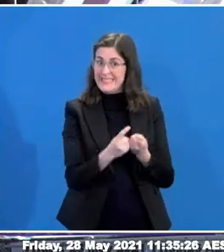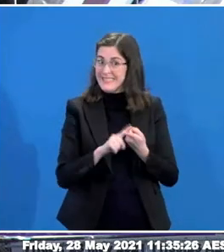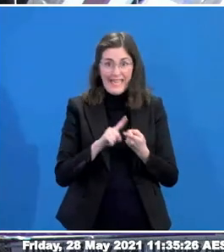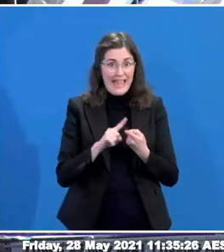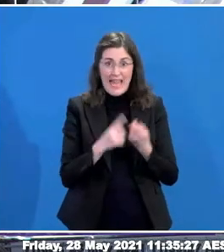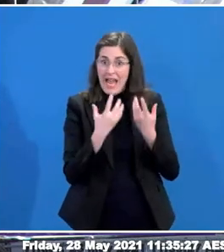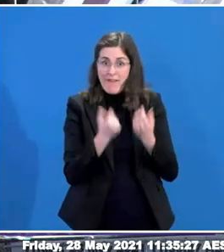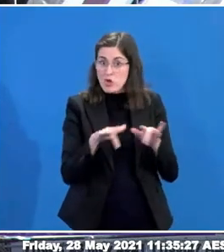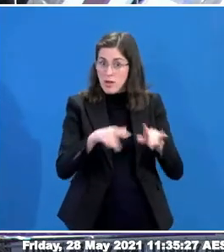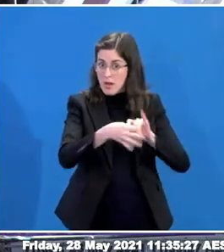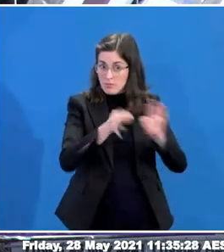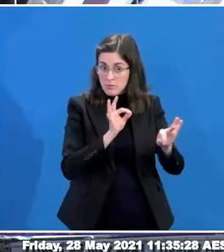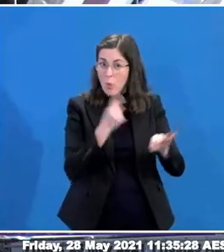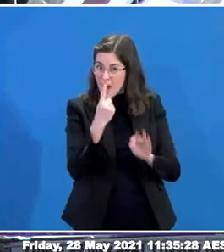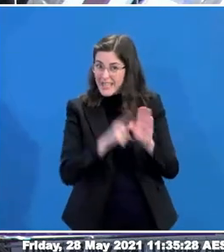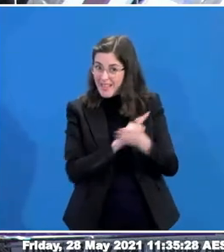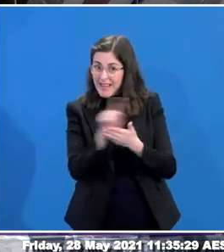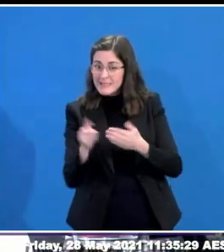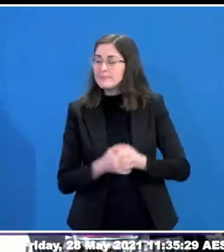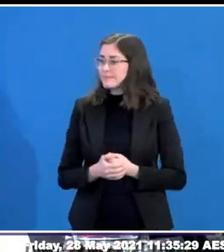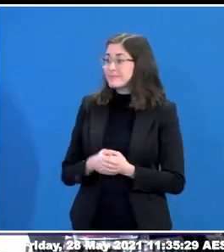notice; is that right? At that point in time, yes.